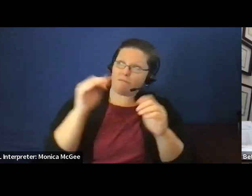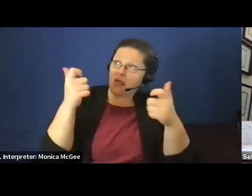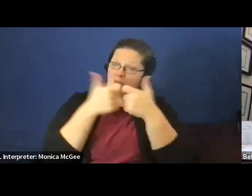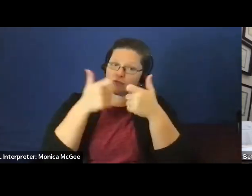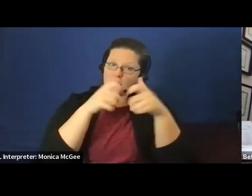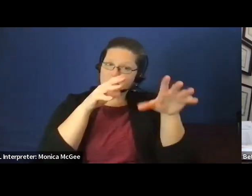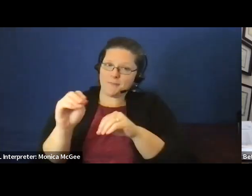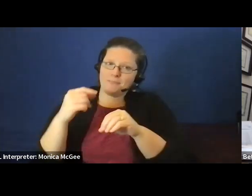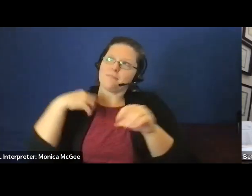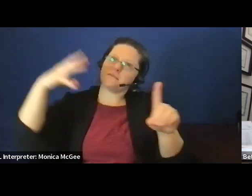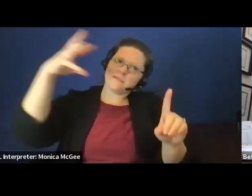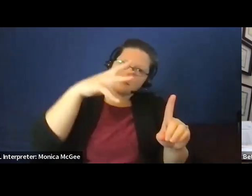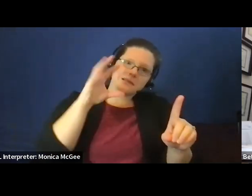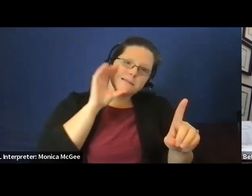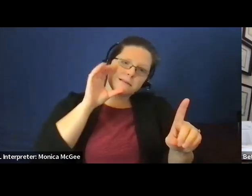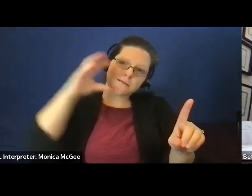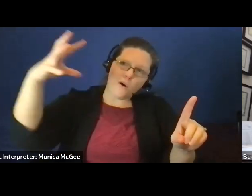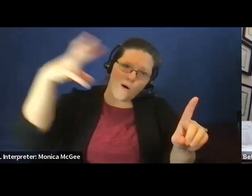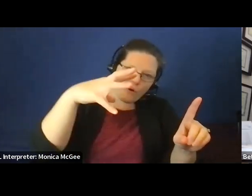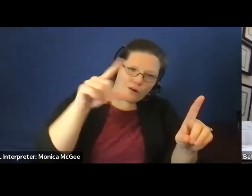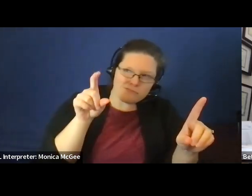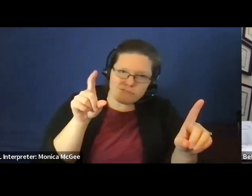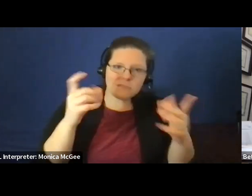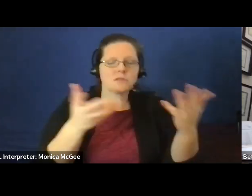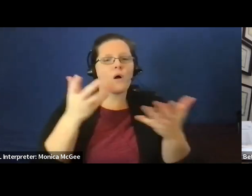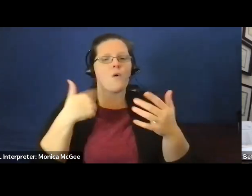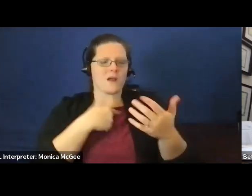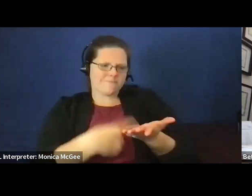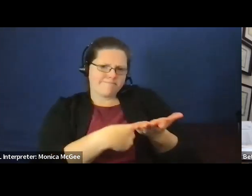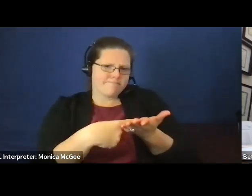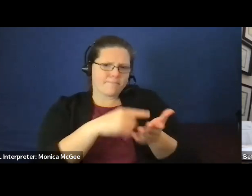trying to charge their equipment.